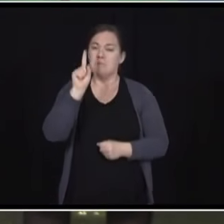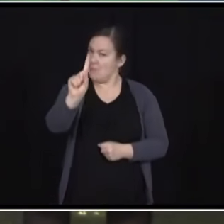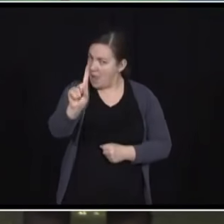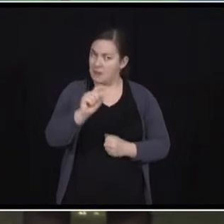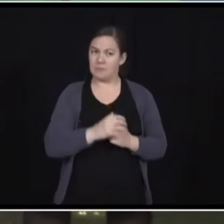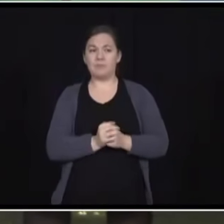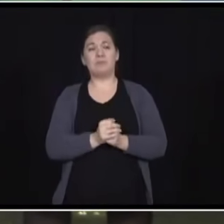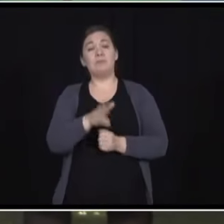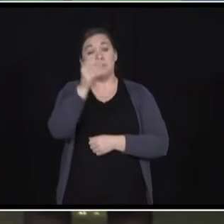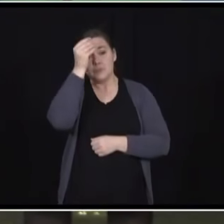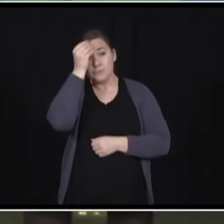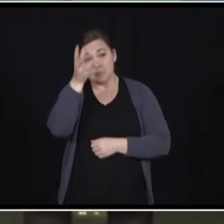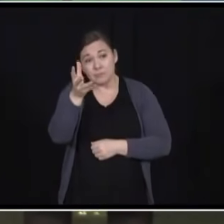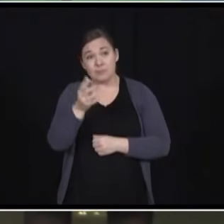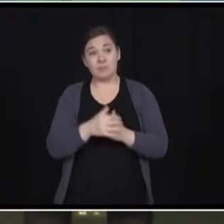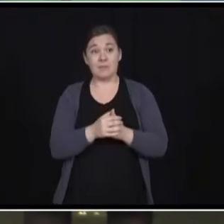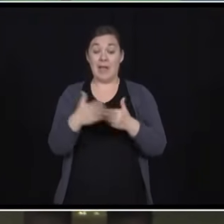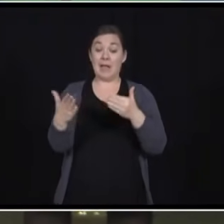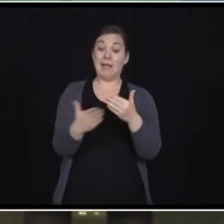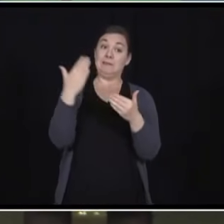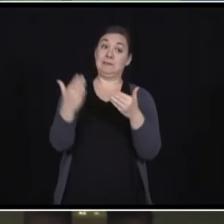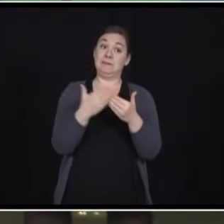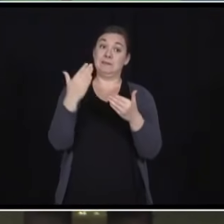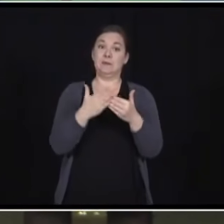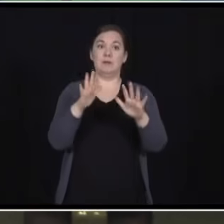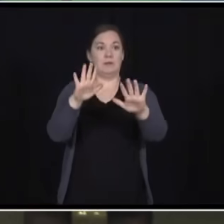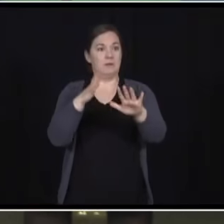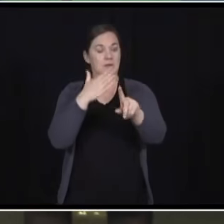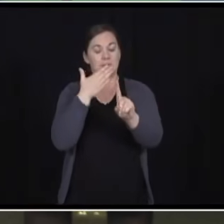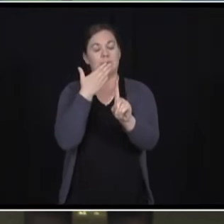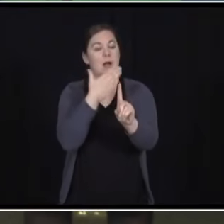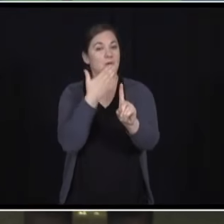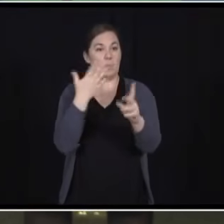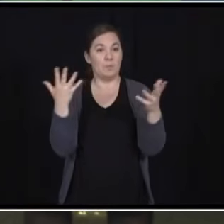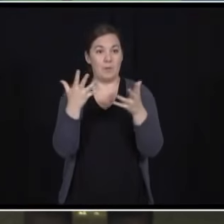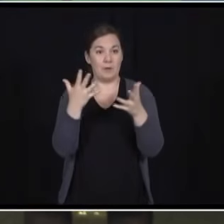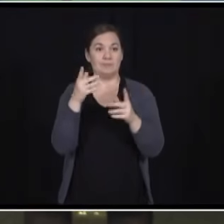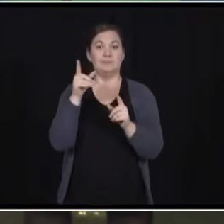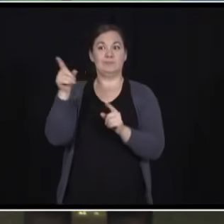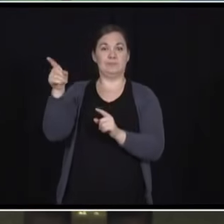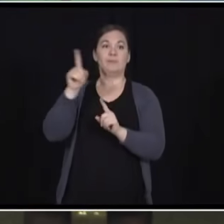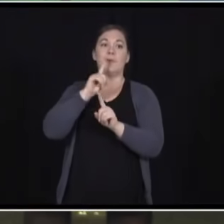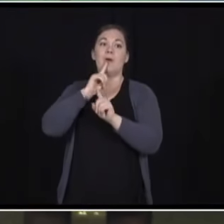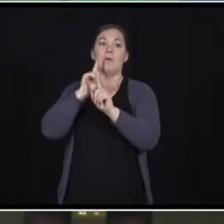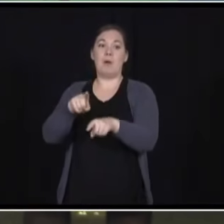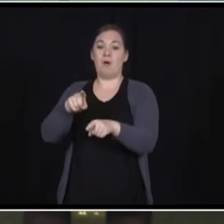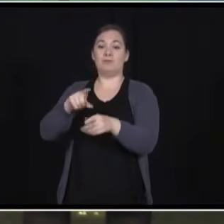we could get back to anything that is near-normal in this province? I will pass it to the Minister in a moment,